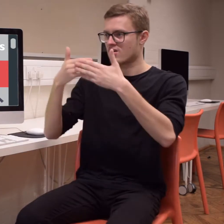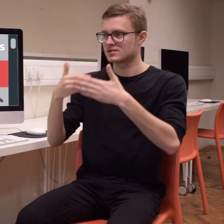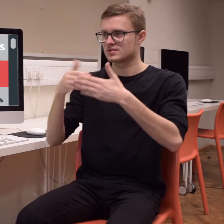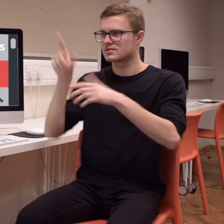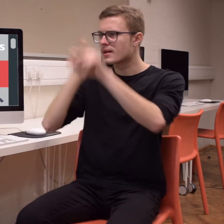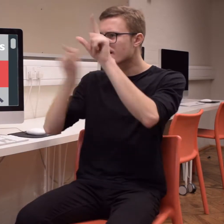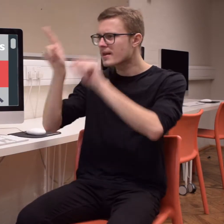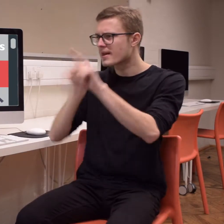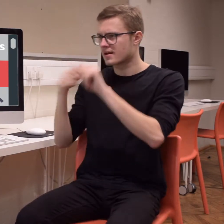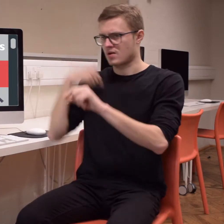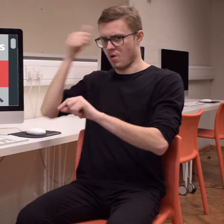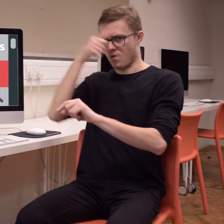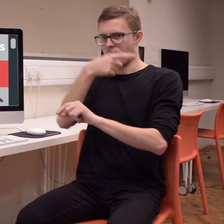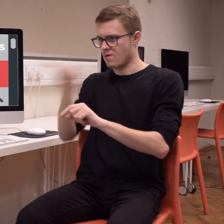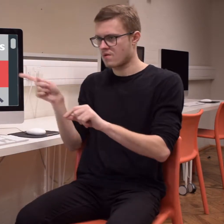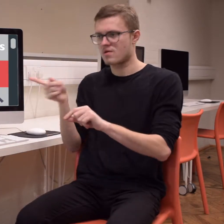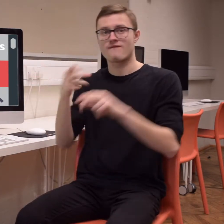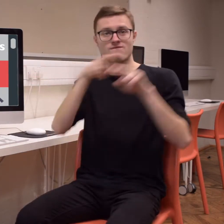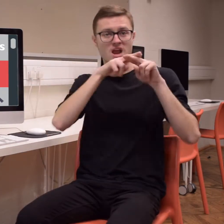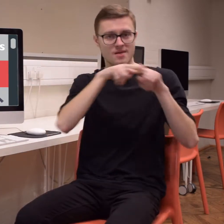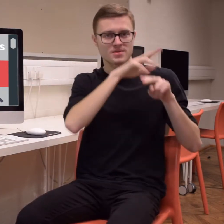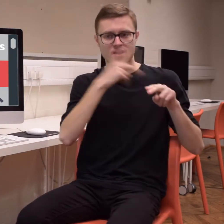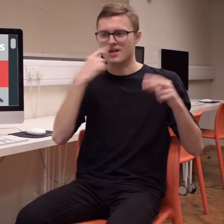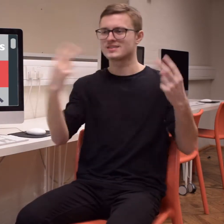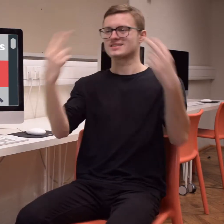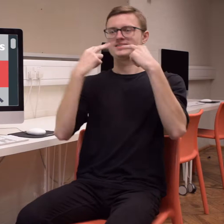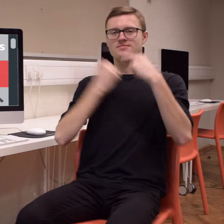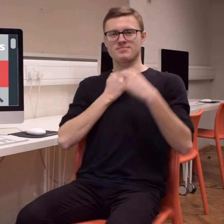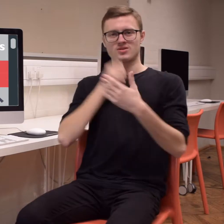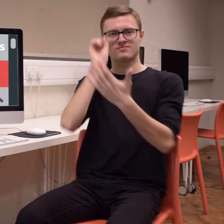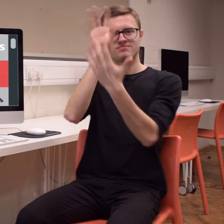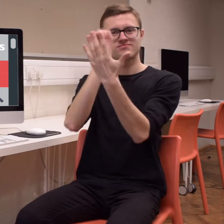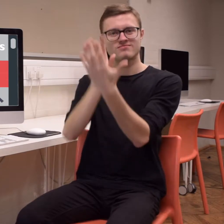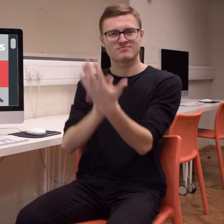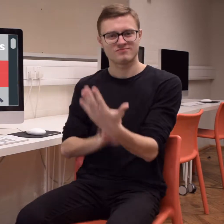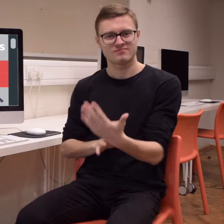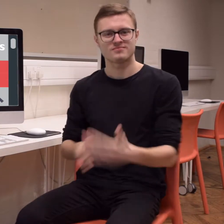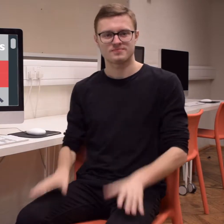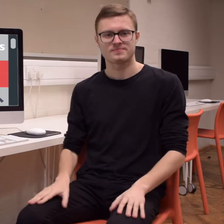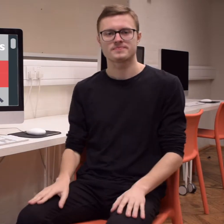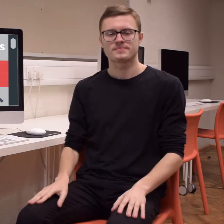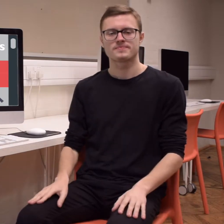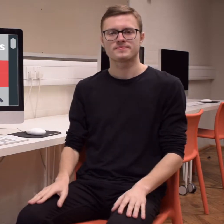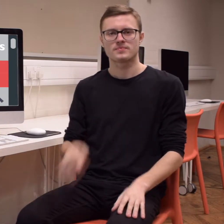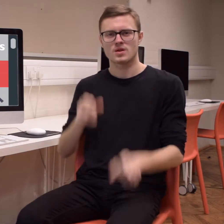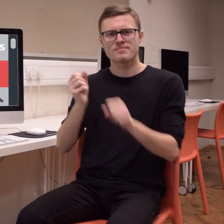only allowing family members and chosen friends to see your content. Make sure you look at